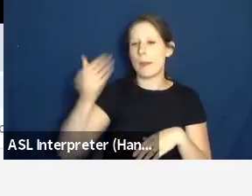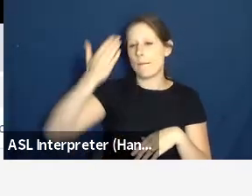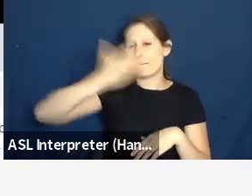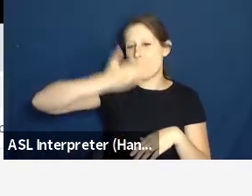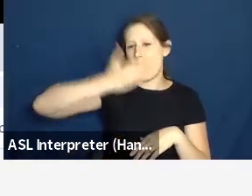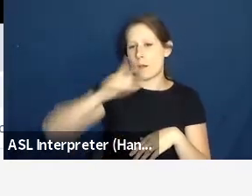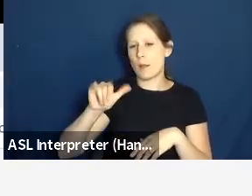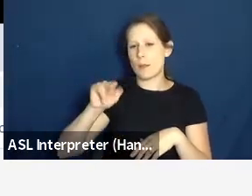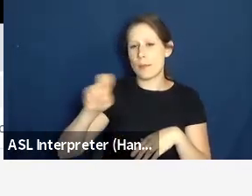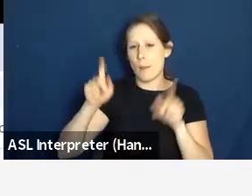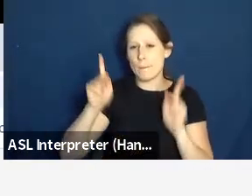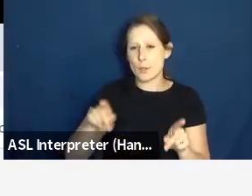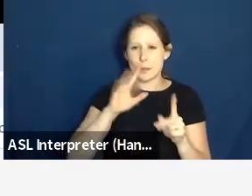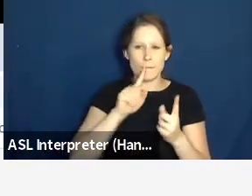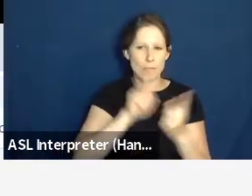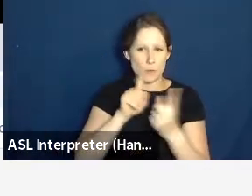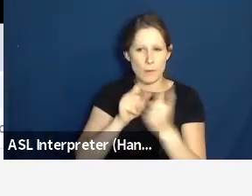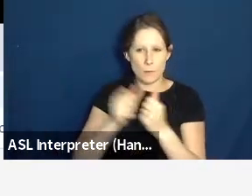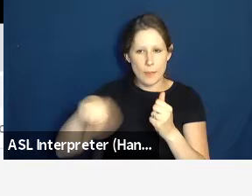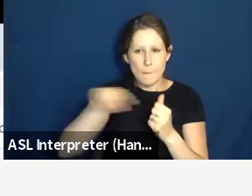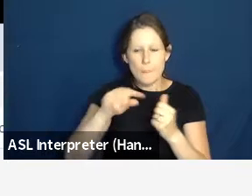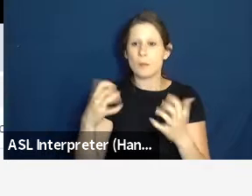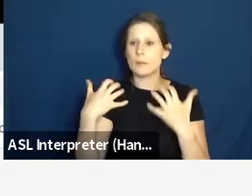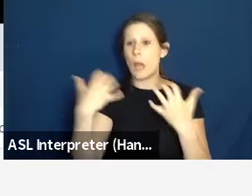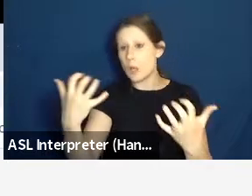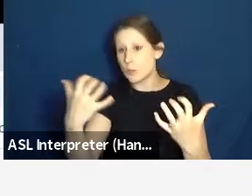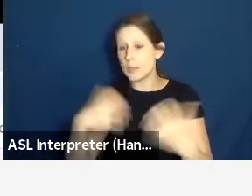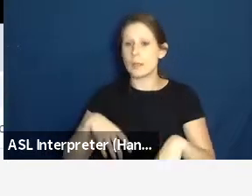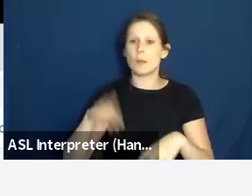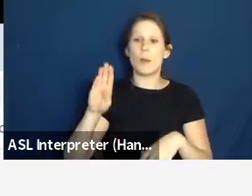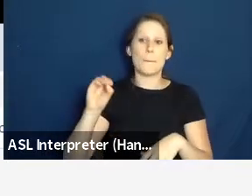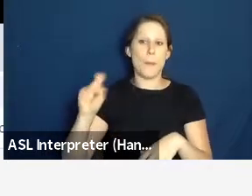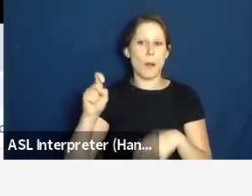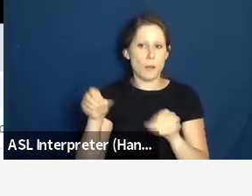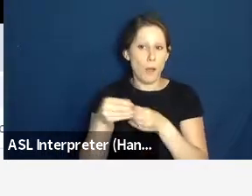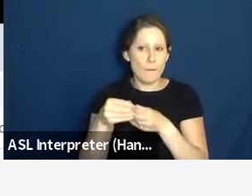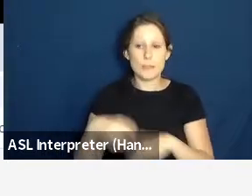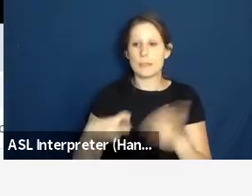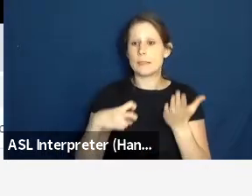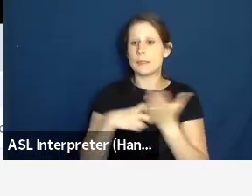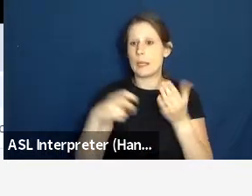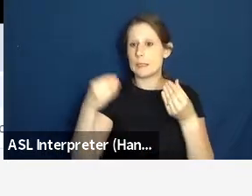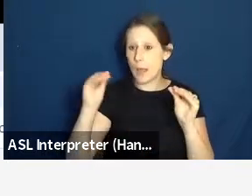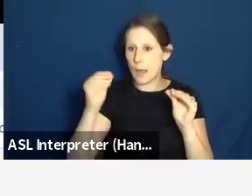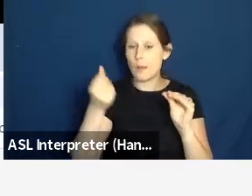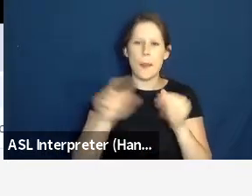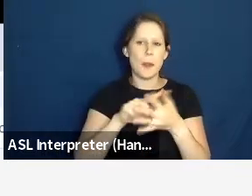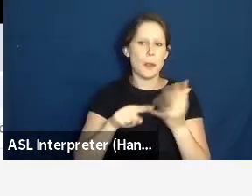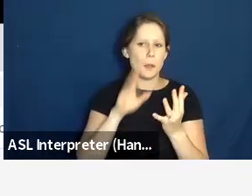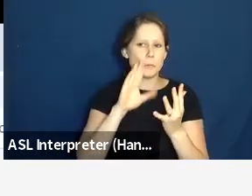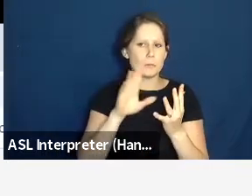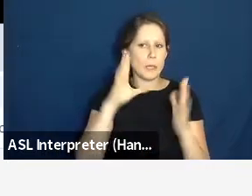face with them in a box office, ticket sales, any place they might be expected to work with them.